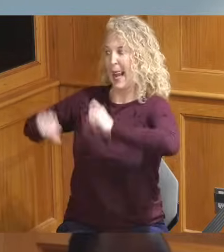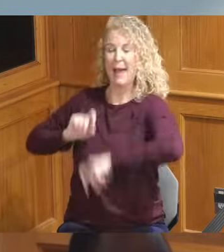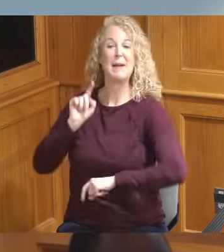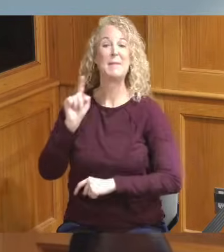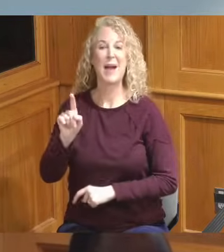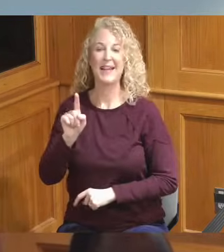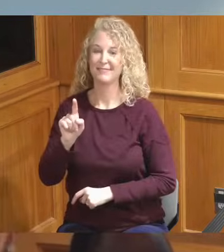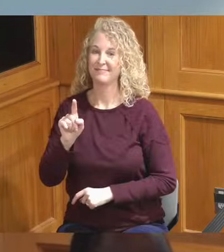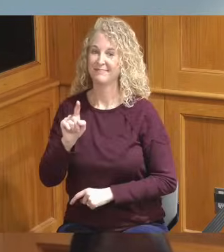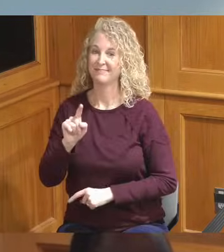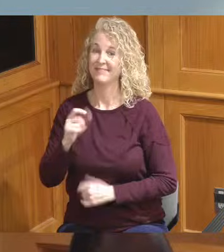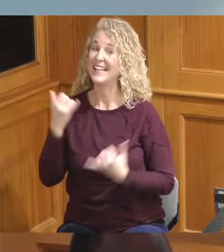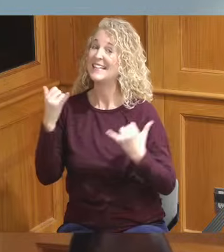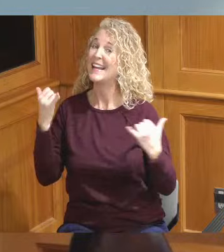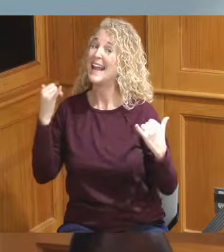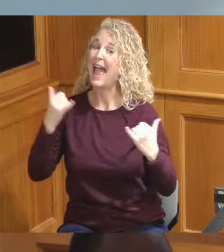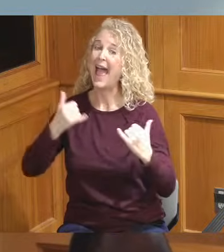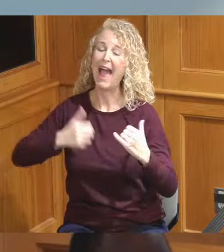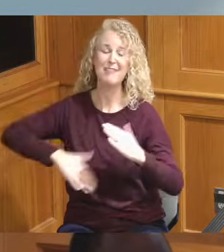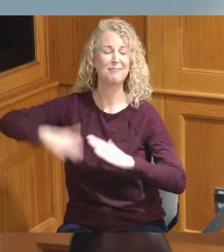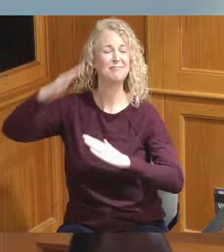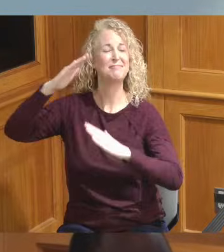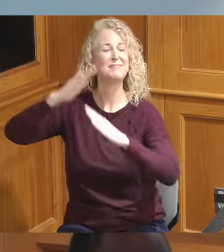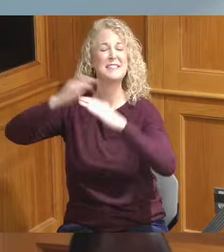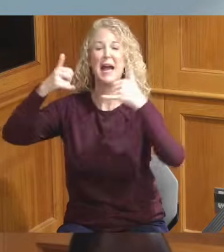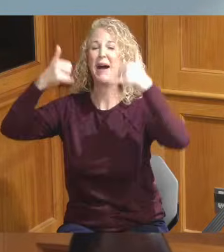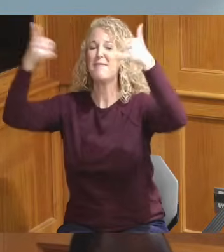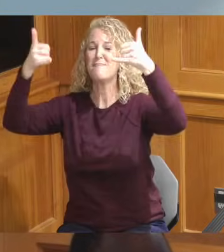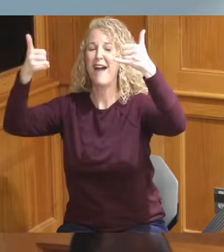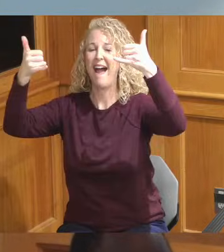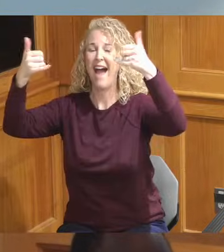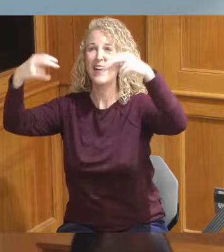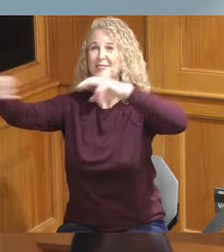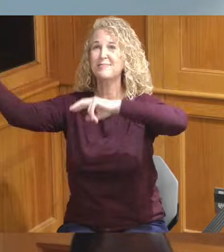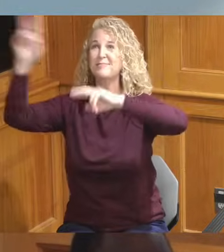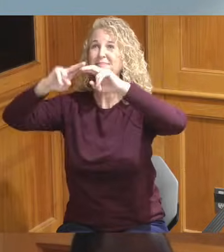gotten the ultimate prize. She's gone on. She's sitting on the throne looking down and I hope she